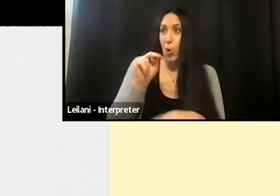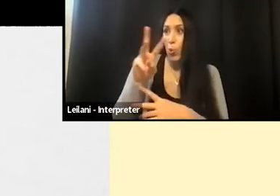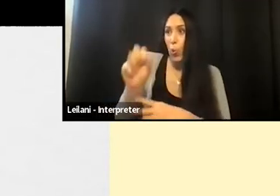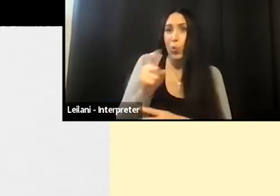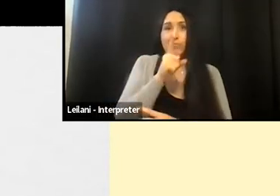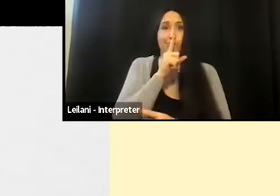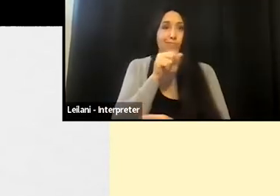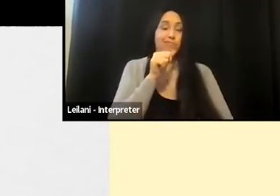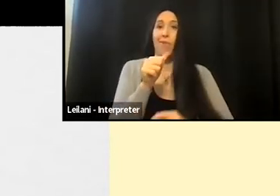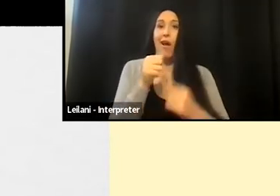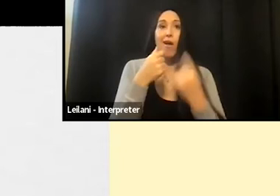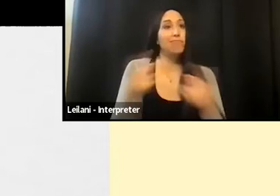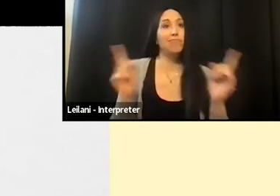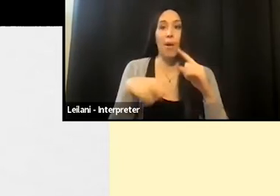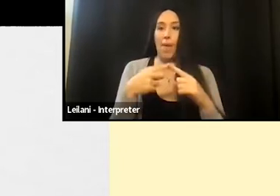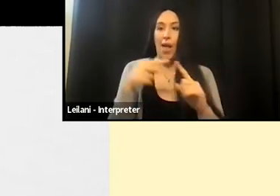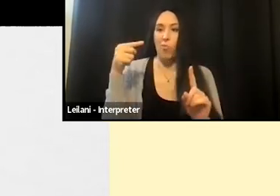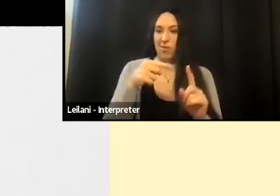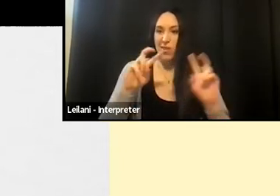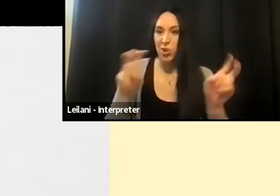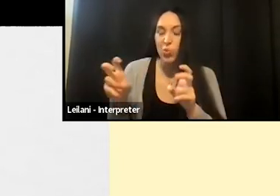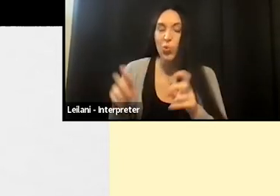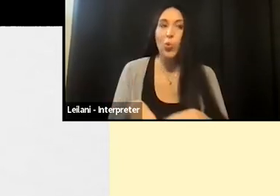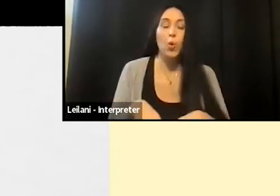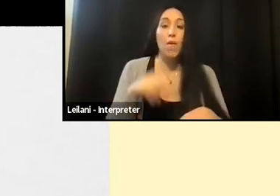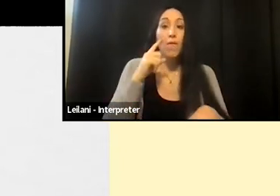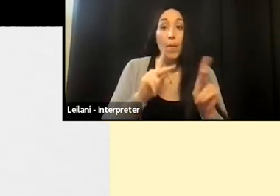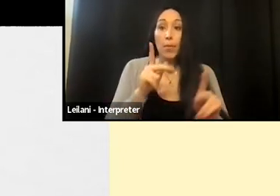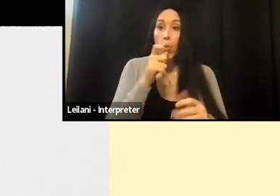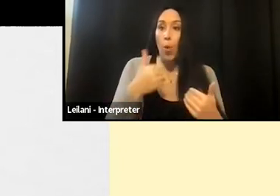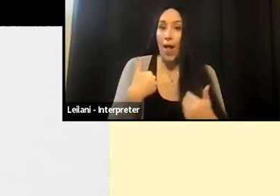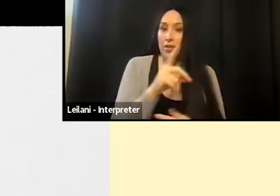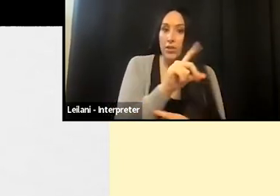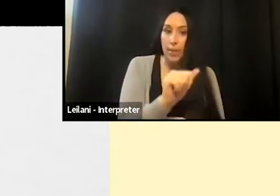between those living with disabilities and those forced into homelessness.